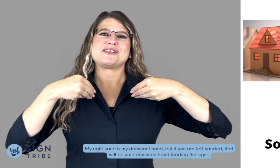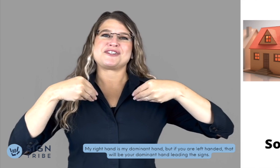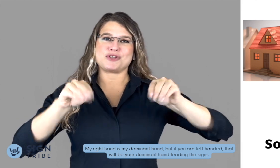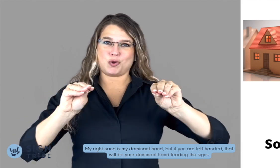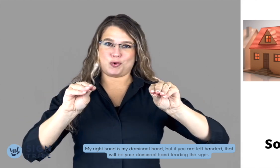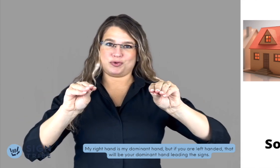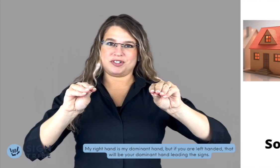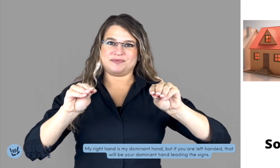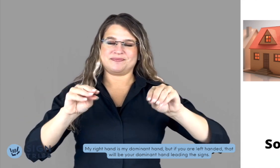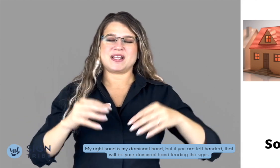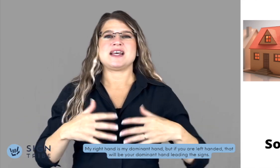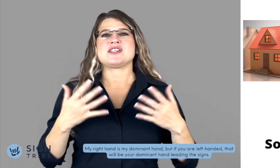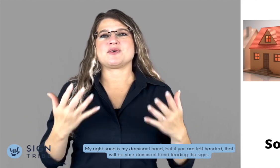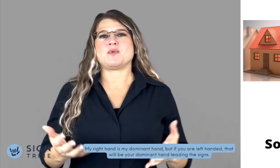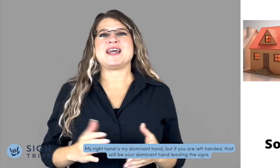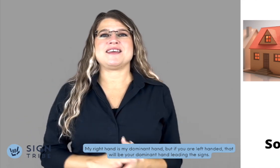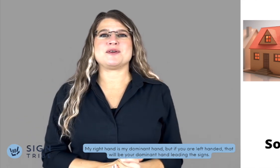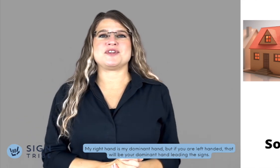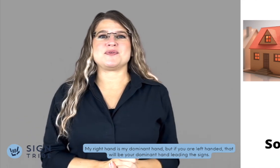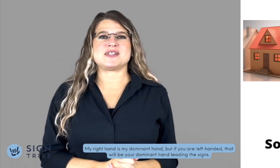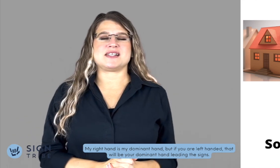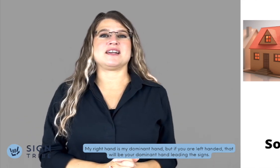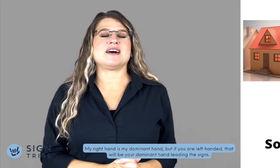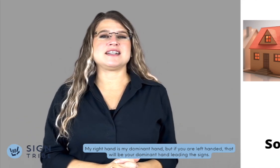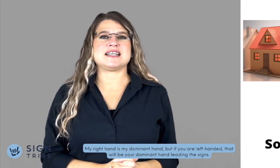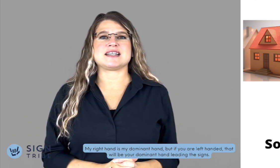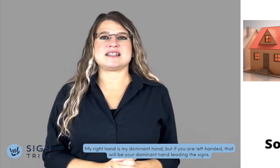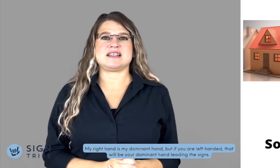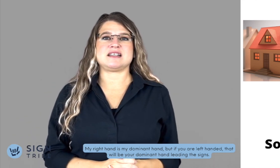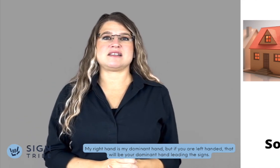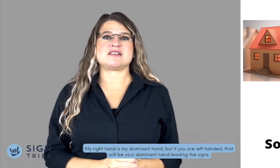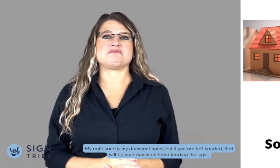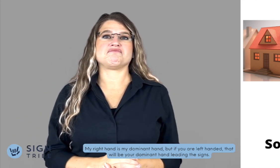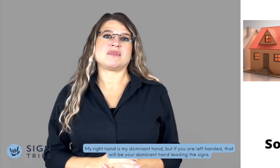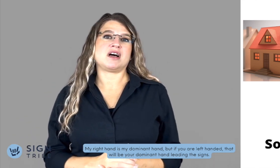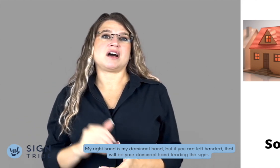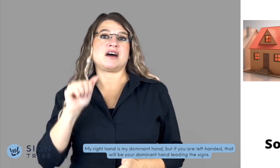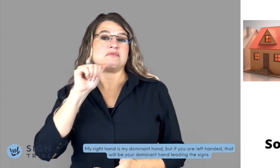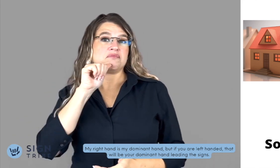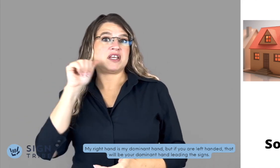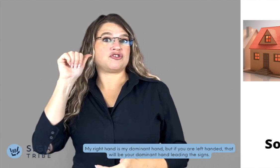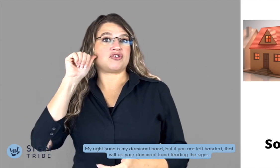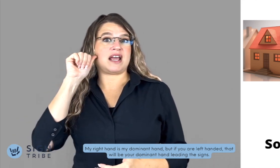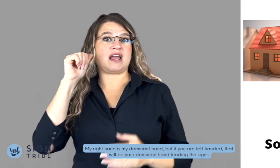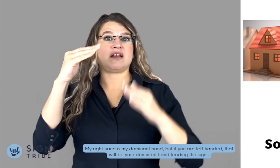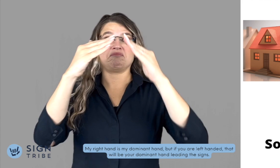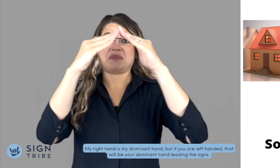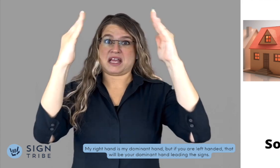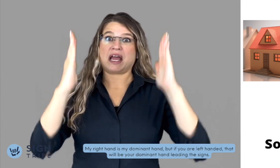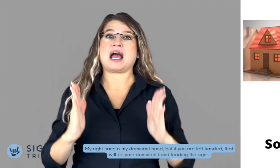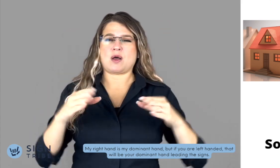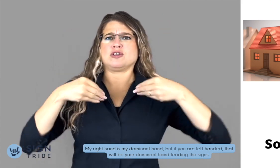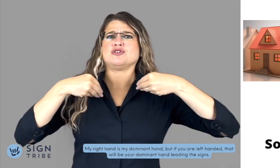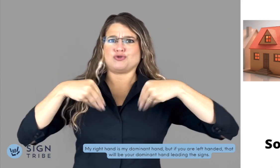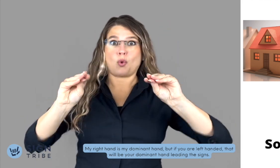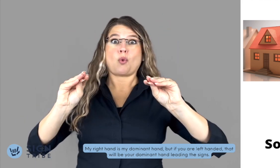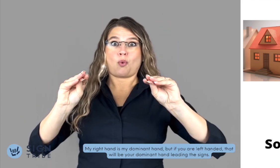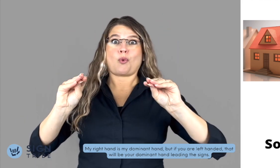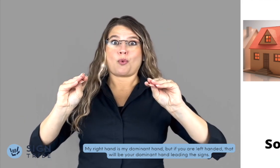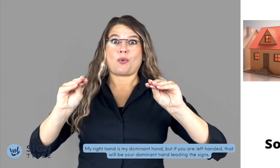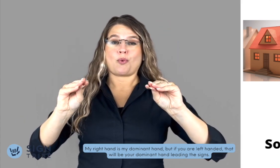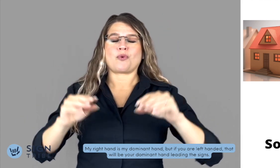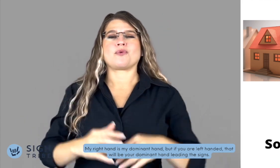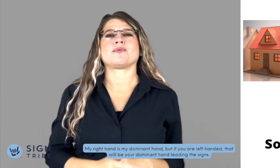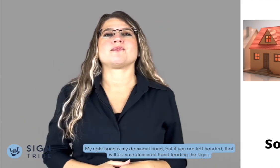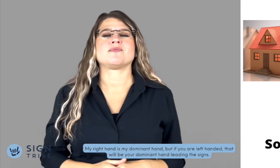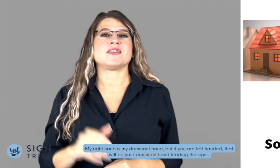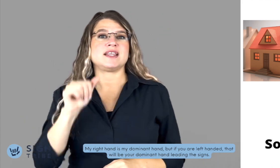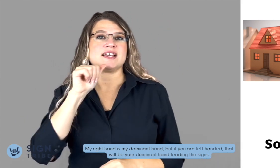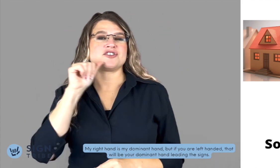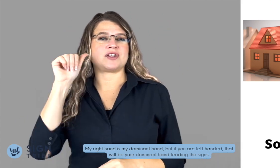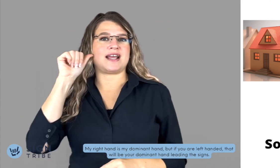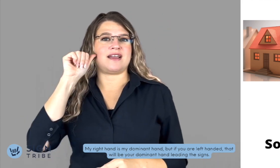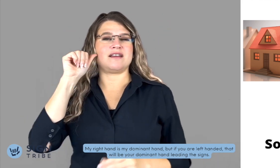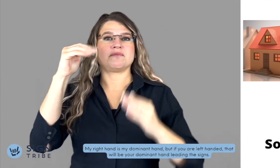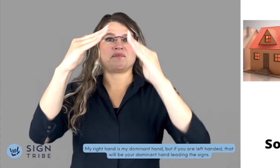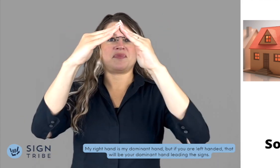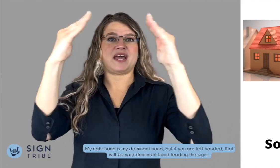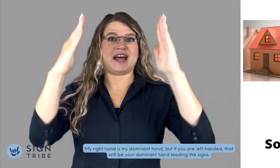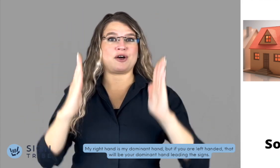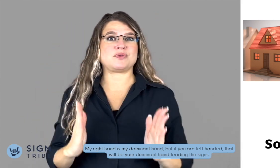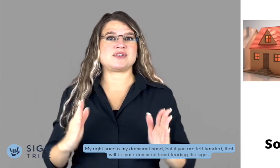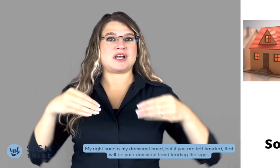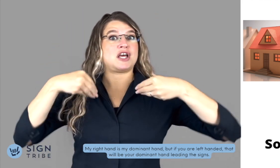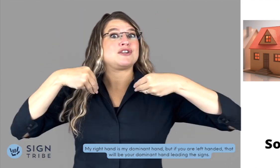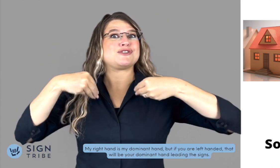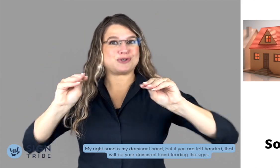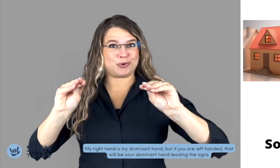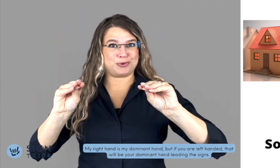Sold. So a way that you would use this in context is, uh, yesterday, Yesterday, the house sold.